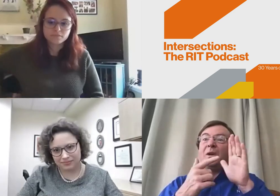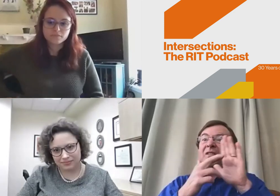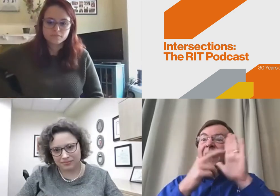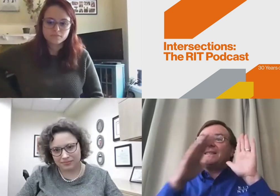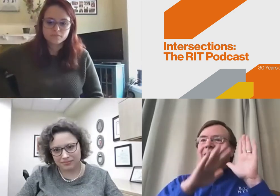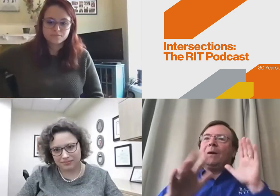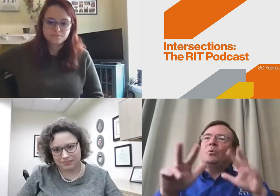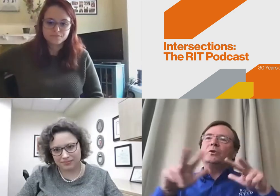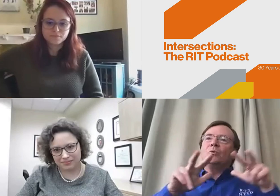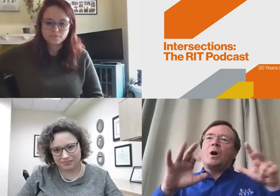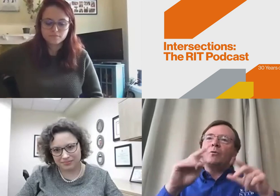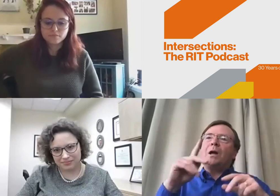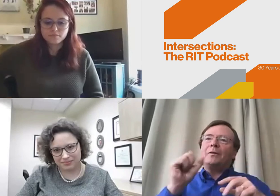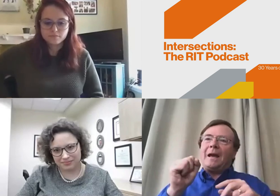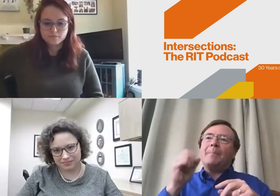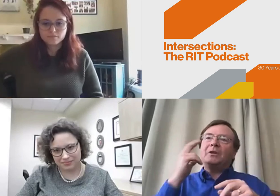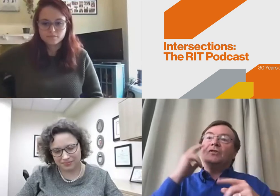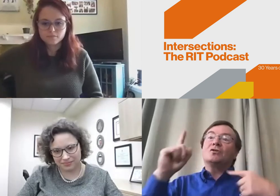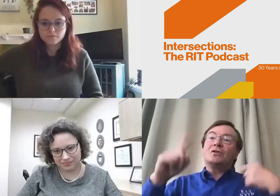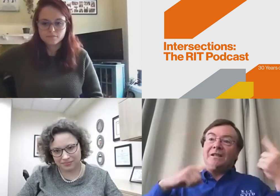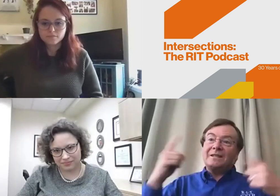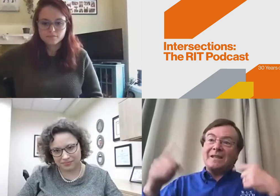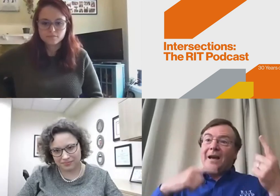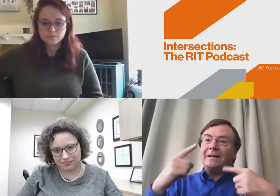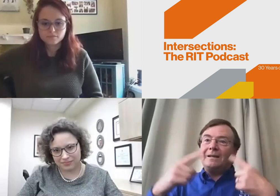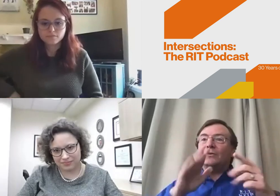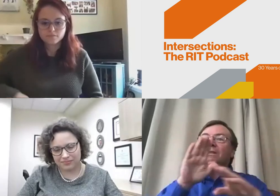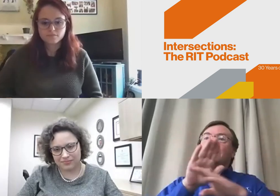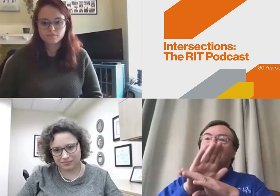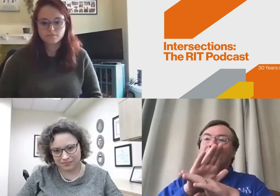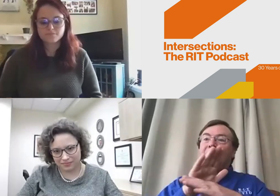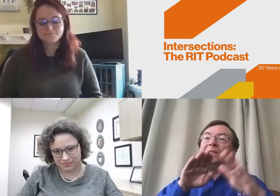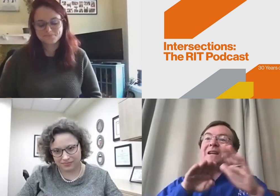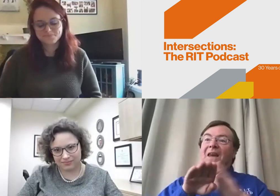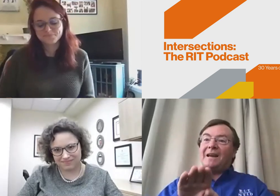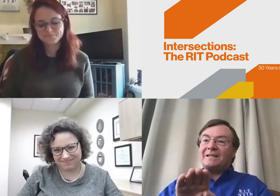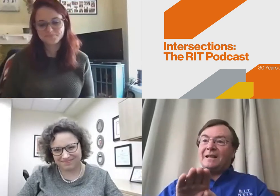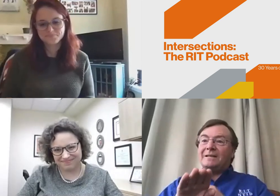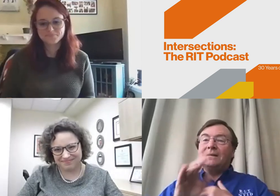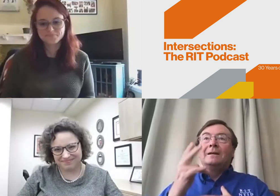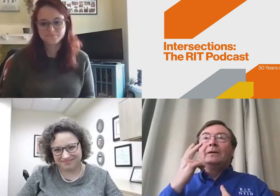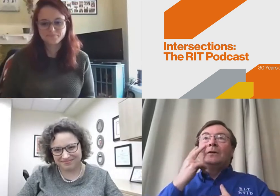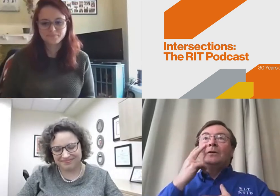When you walk around campus and you see the signing and you see the commitment to access,